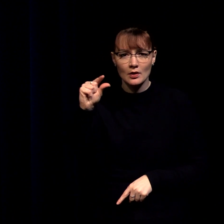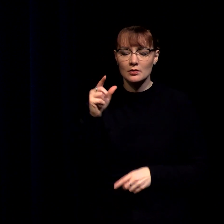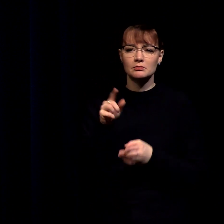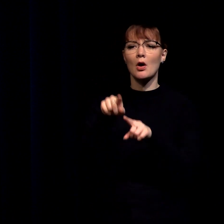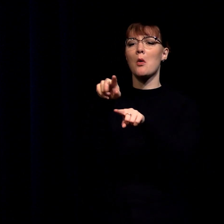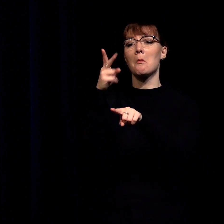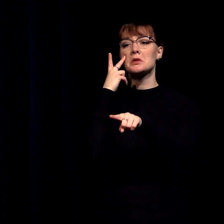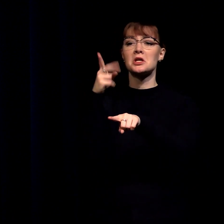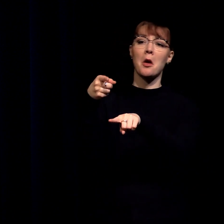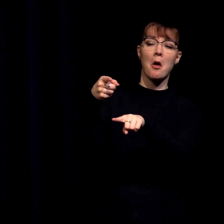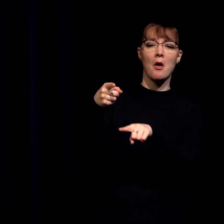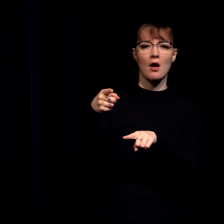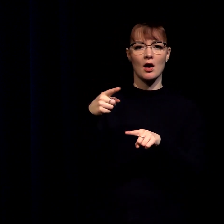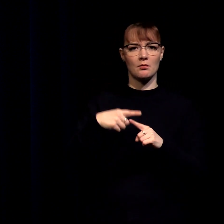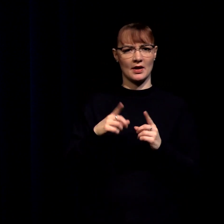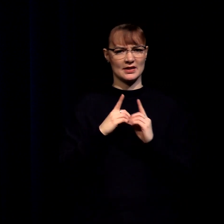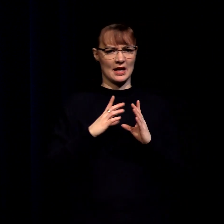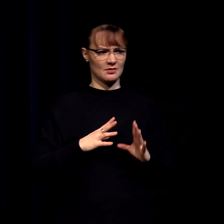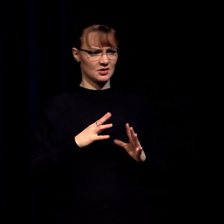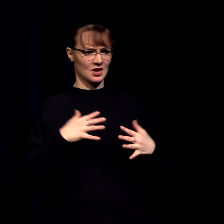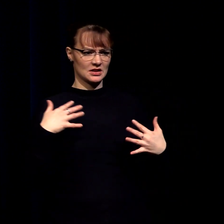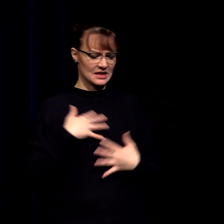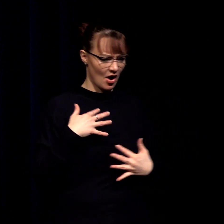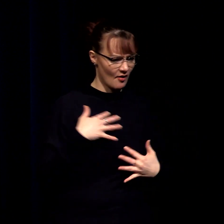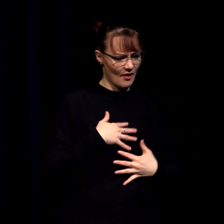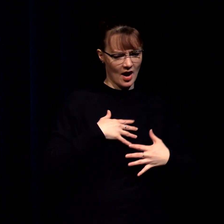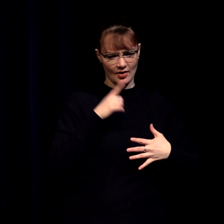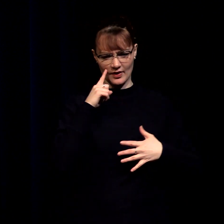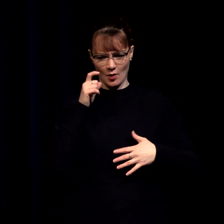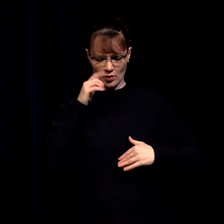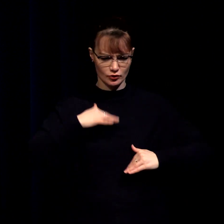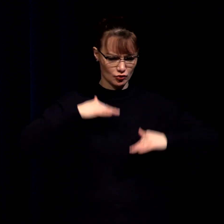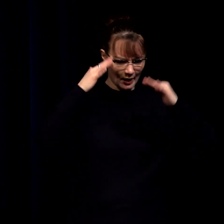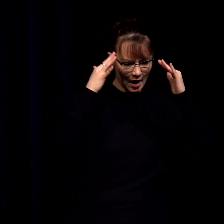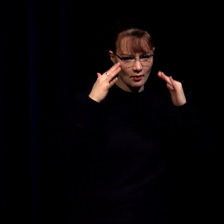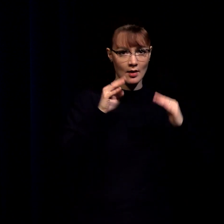they're terrified. They think they're going to drown. They're caught off guard, the gospel of Mark says that there are other